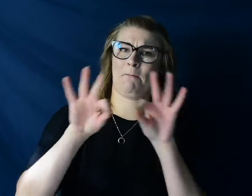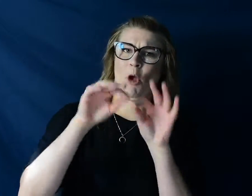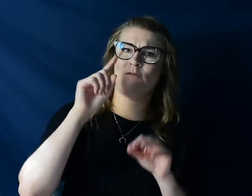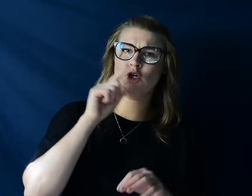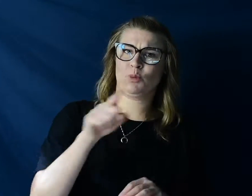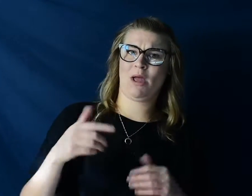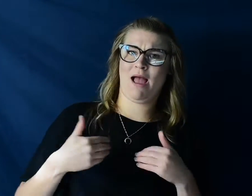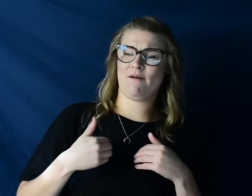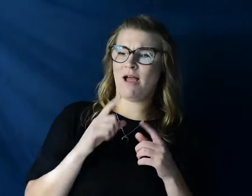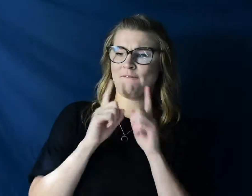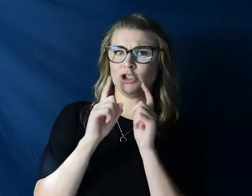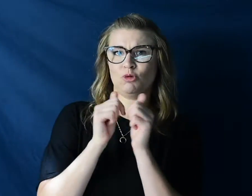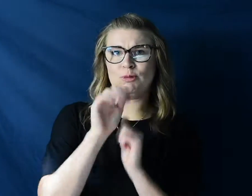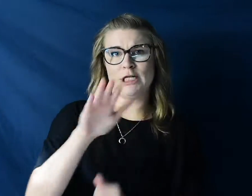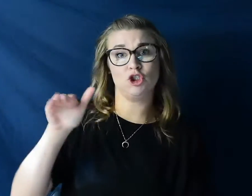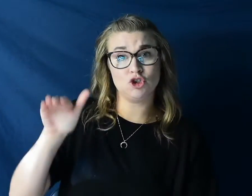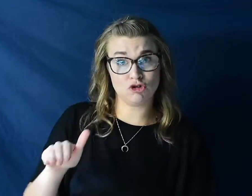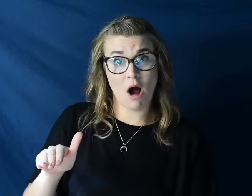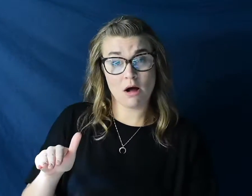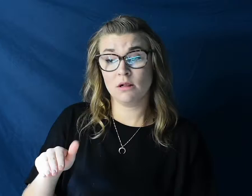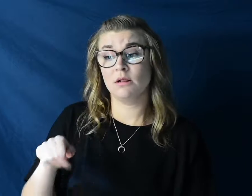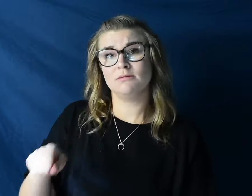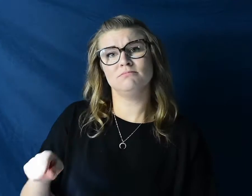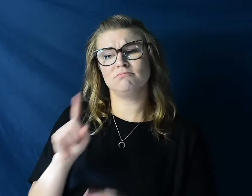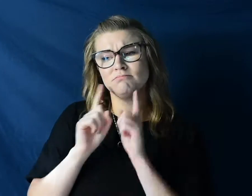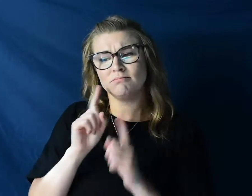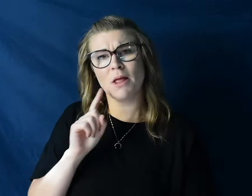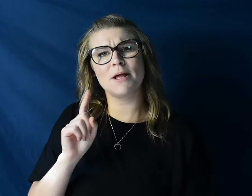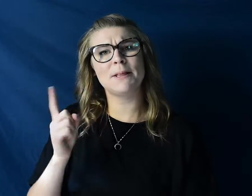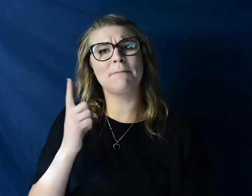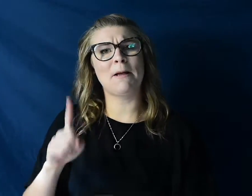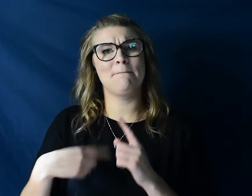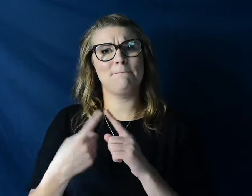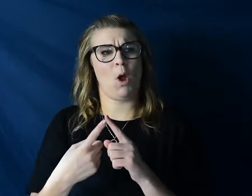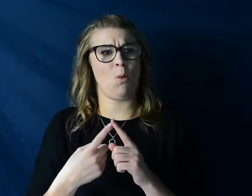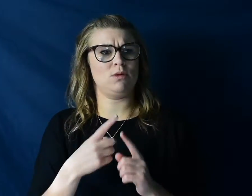It's really important for you to have conversations with your child and these conversations really